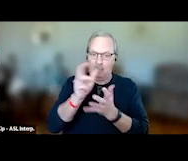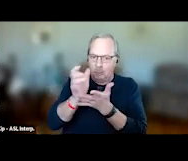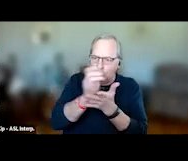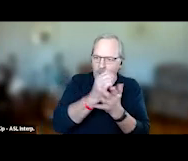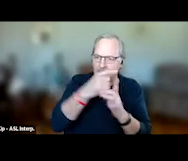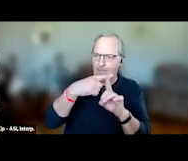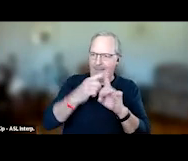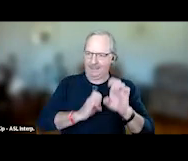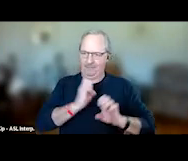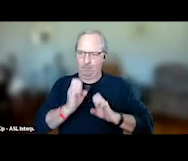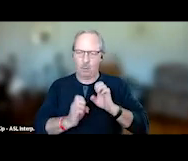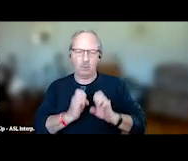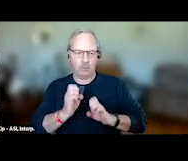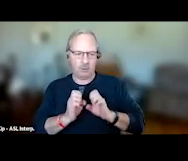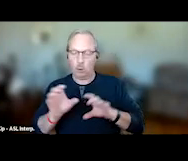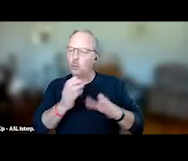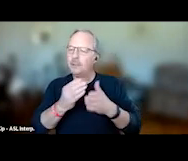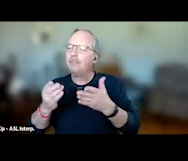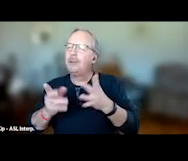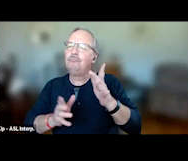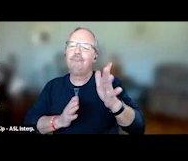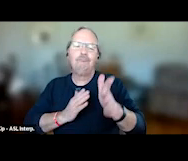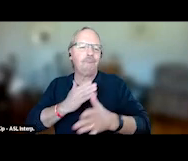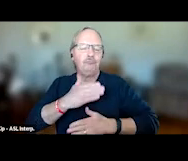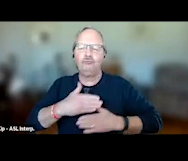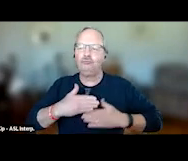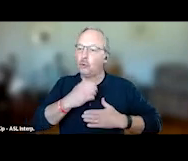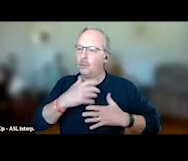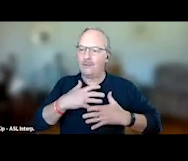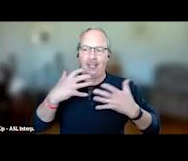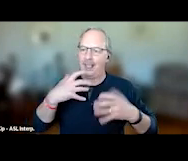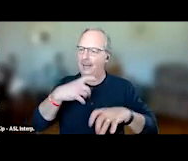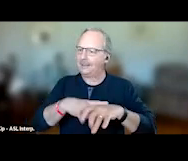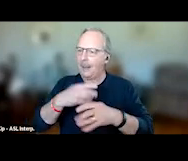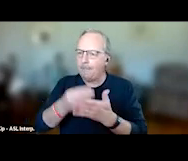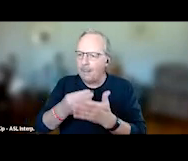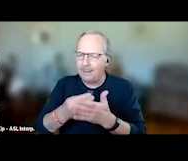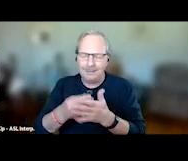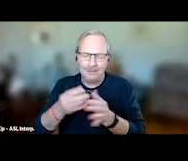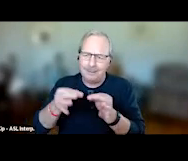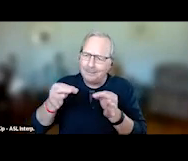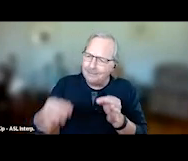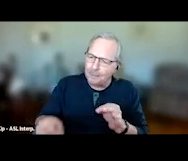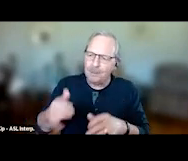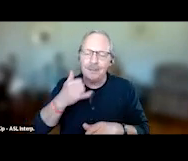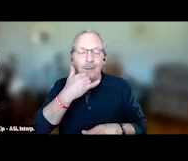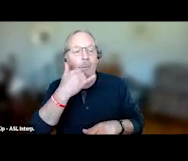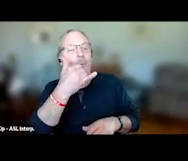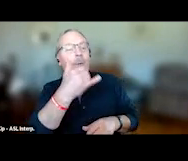Do something that you enjoy even if you don't have a lot of time or money. It can be something really simple, right? Like calling a loved one, going for a walk,